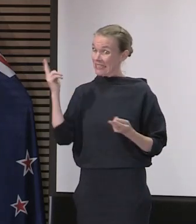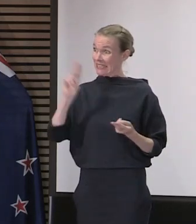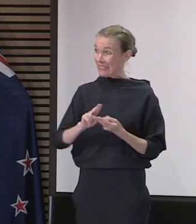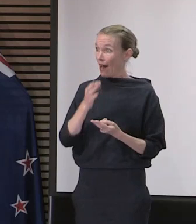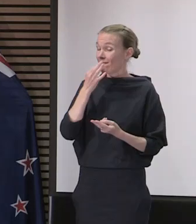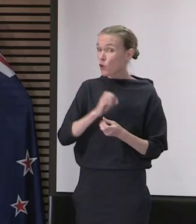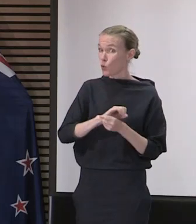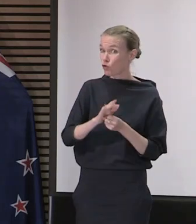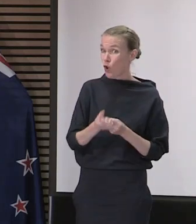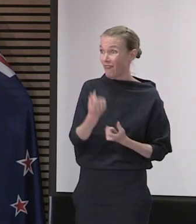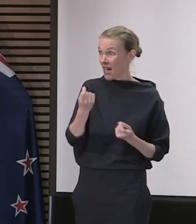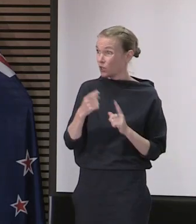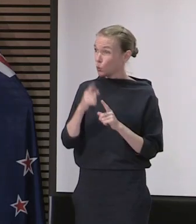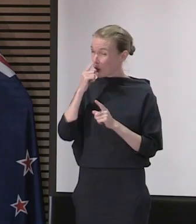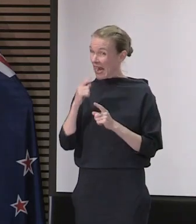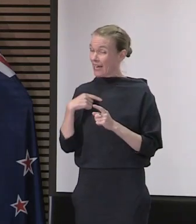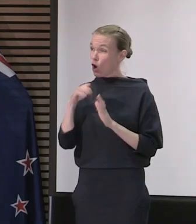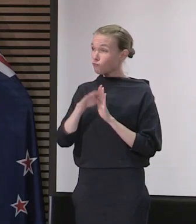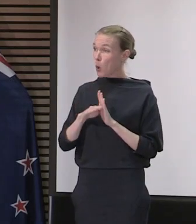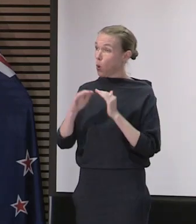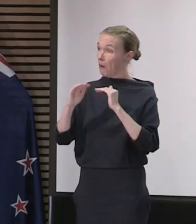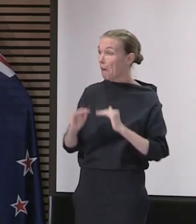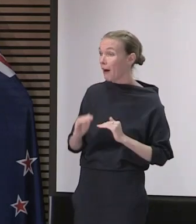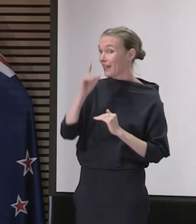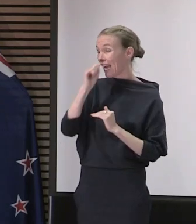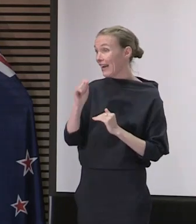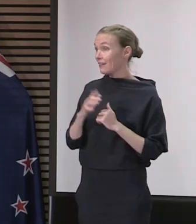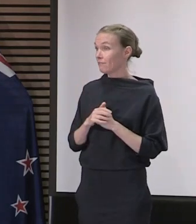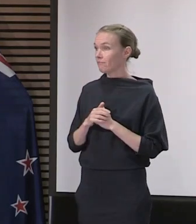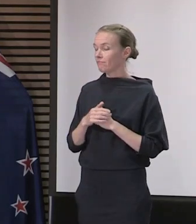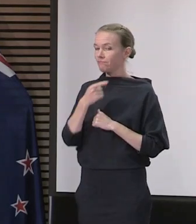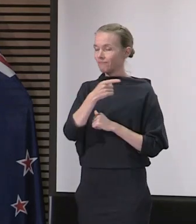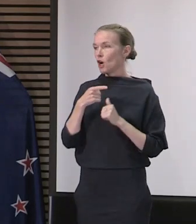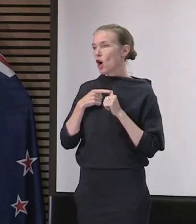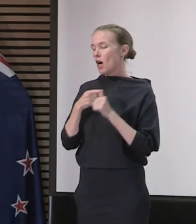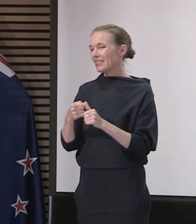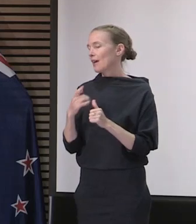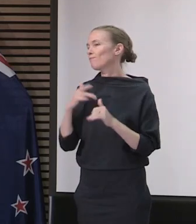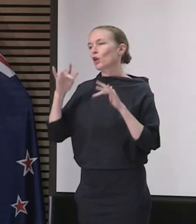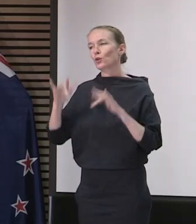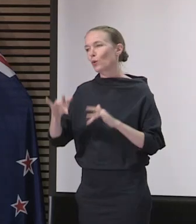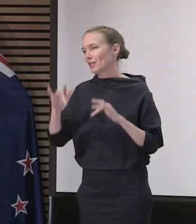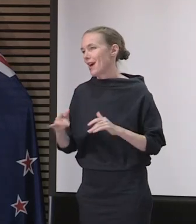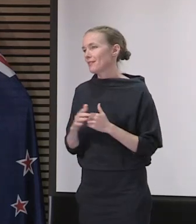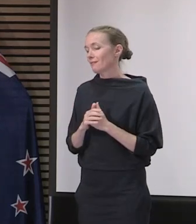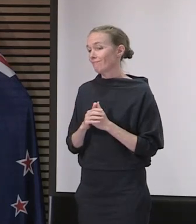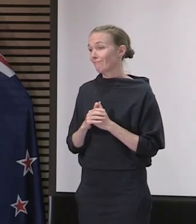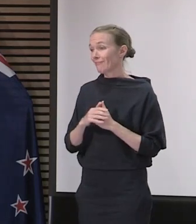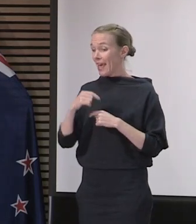surgery is on compassionate grounds under level three? Not at this point. I think it is important, as I said, we